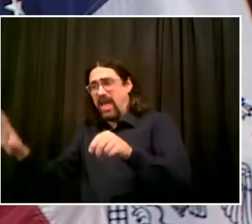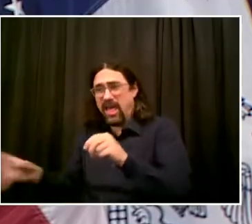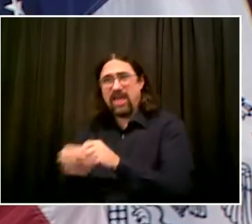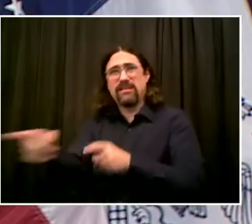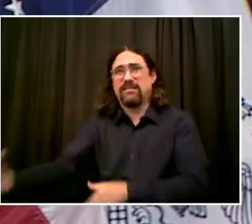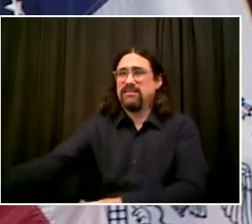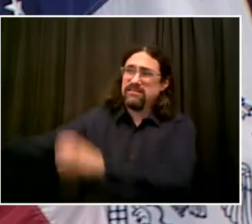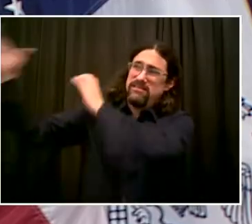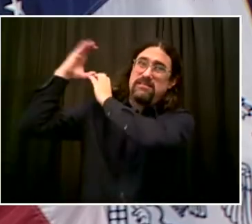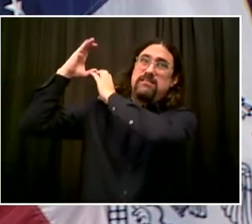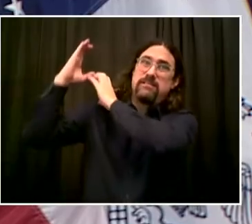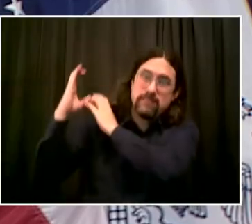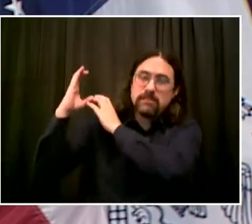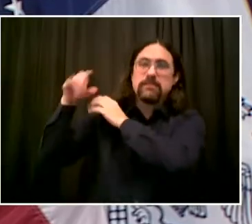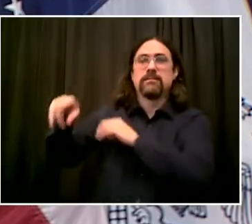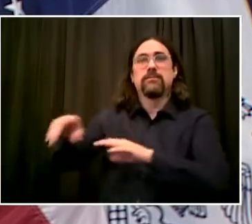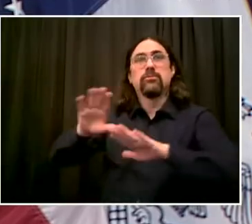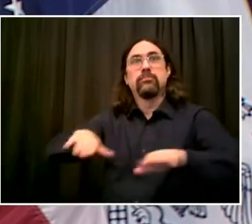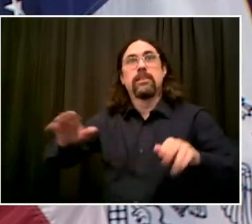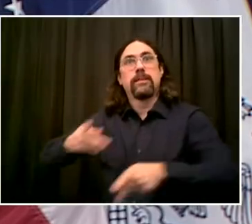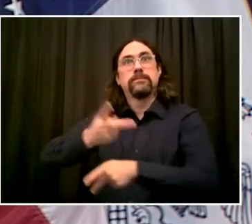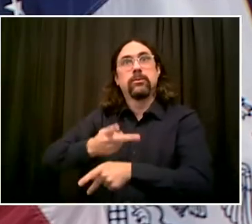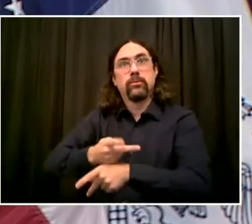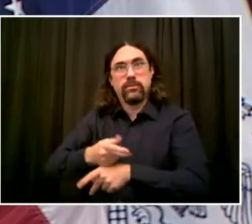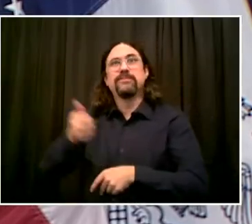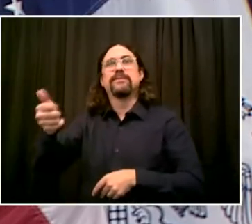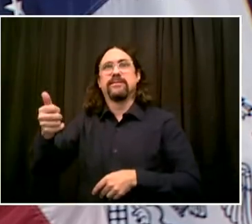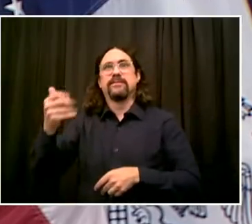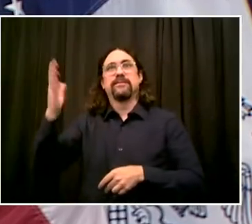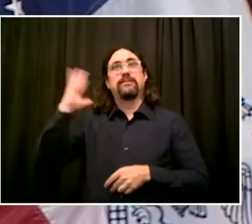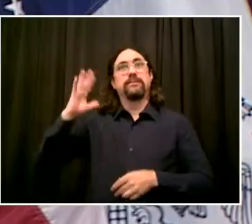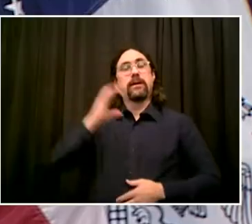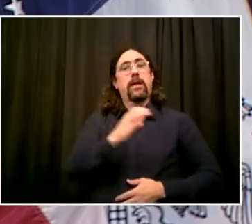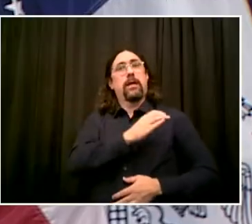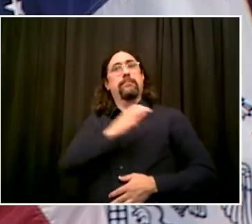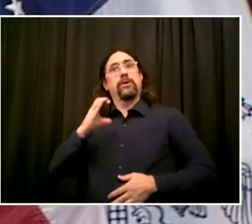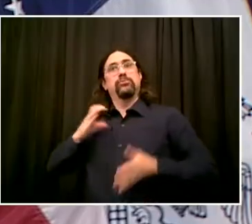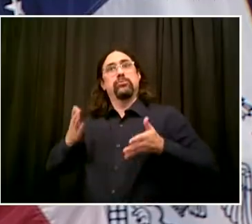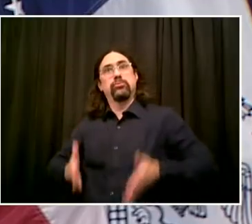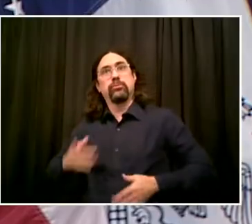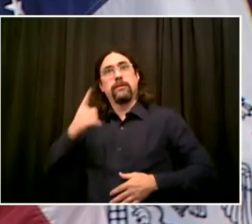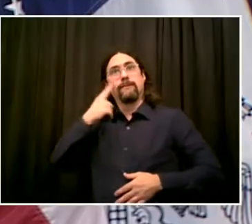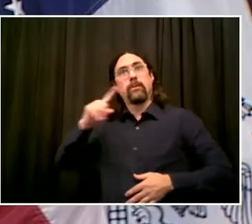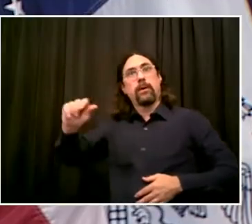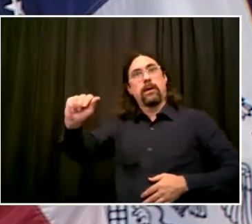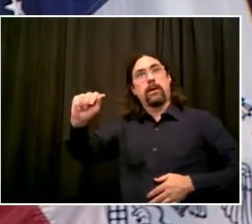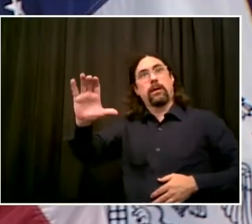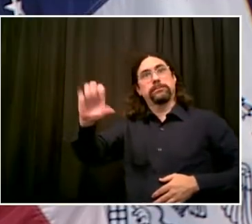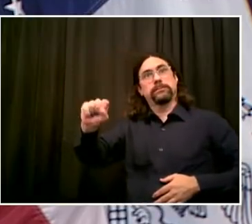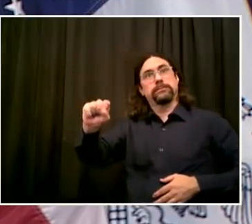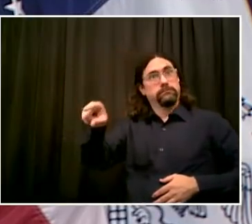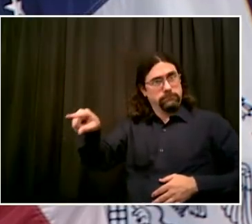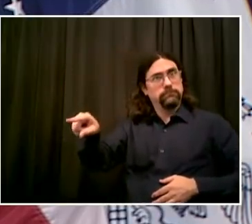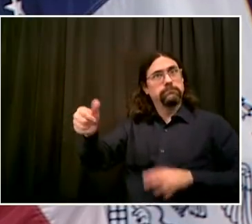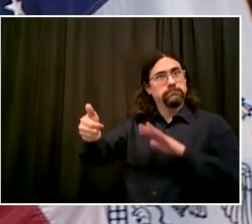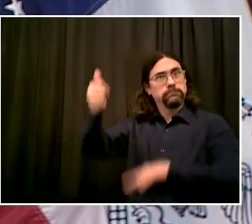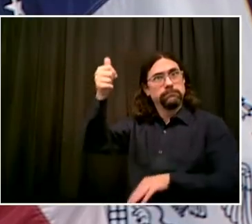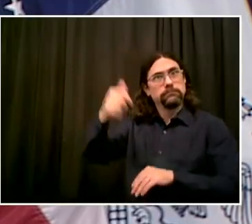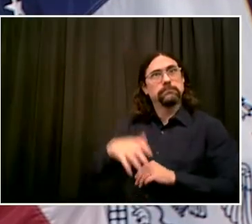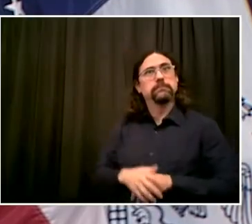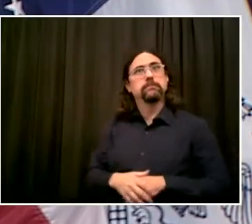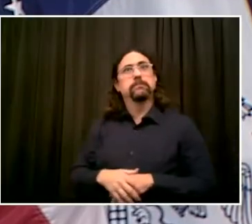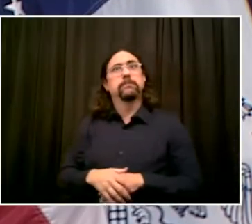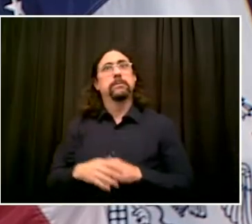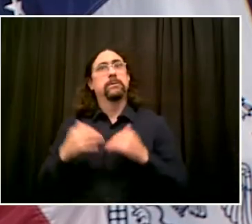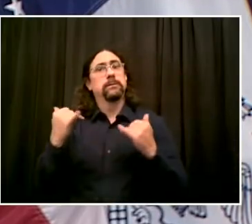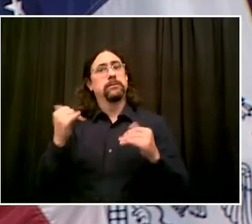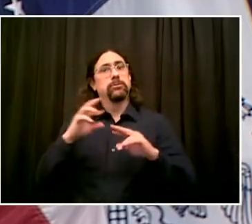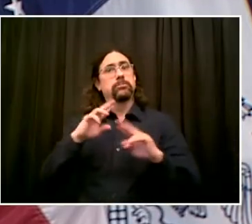NOW, IS HELPING